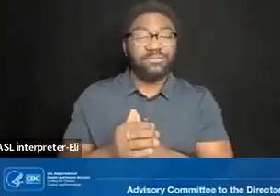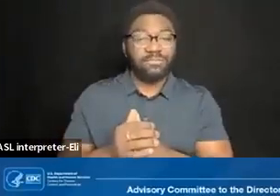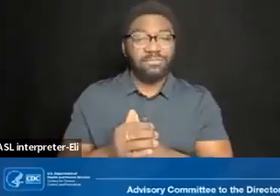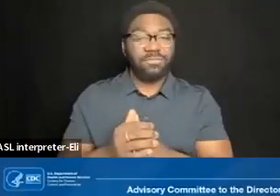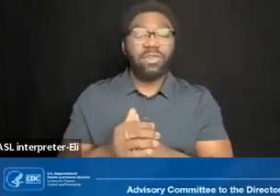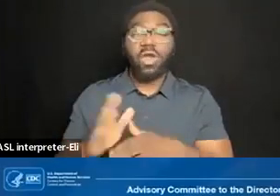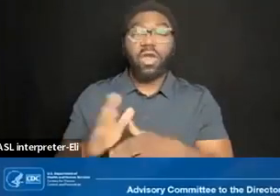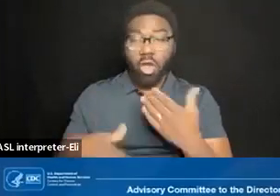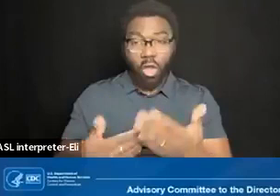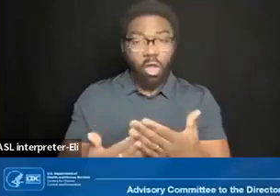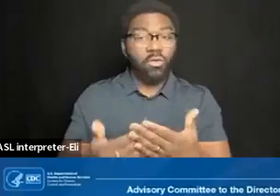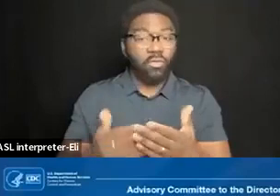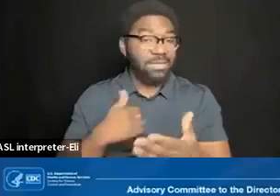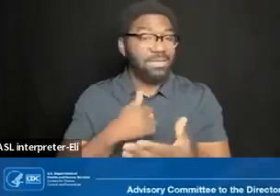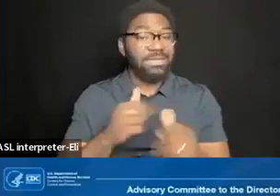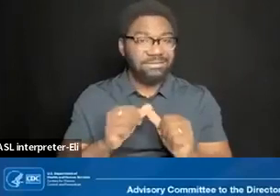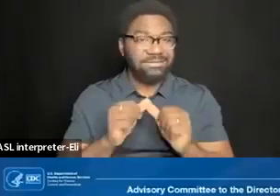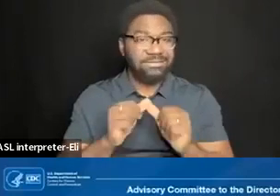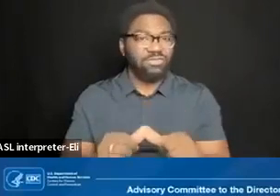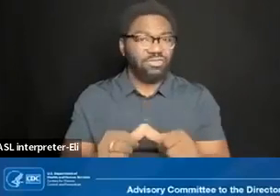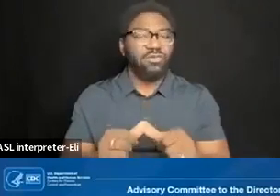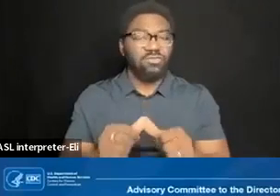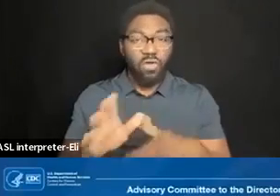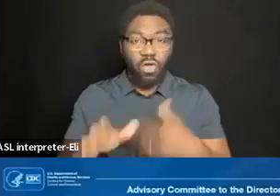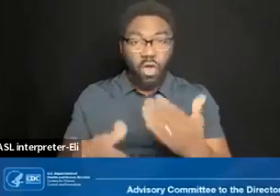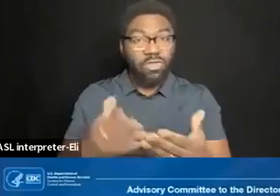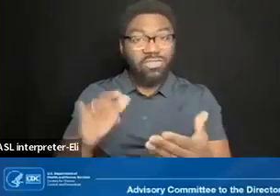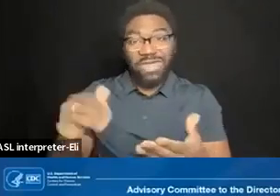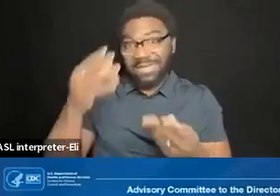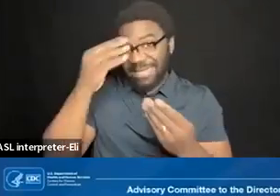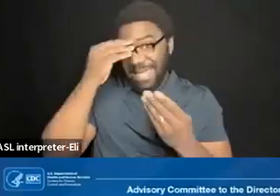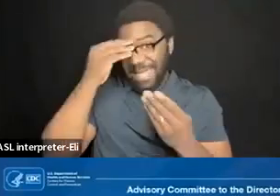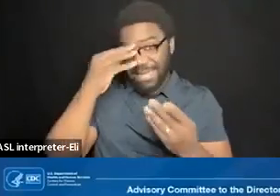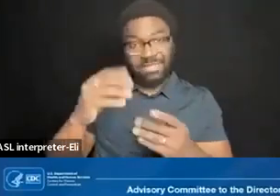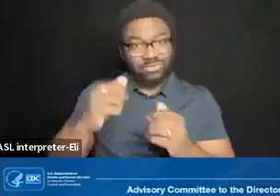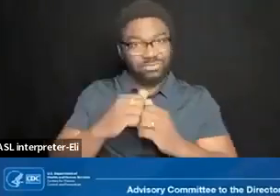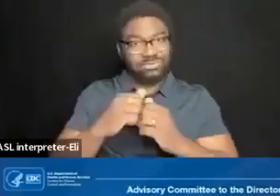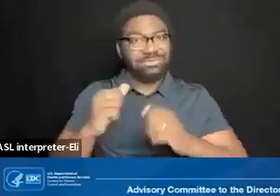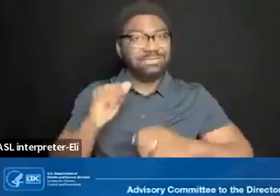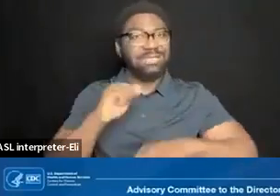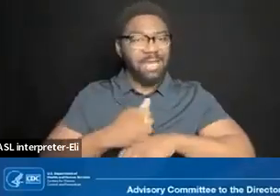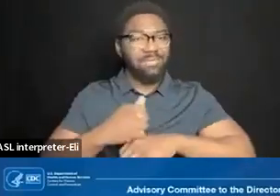initiatives and bring the data infrastructure necessary to connect all levels of public health